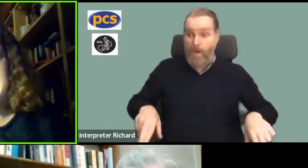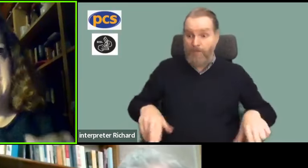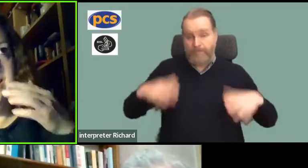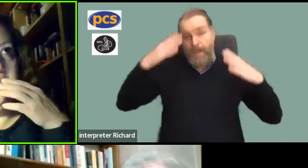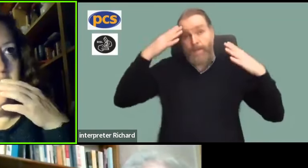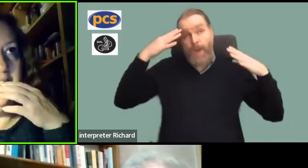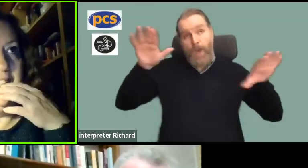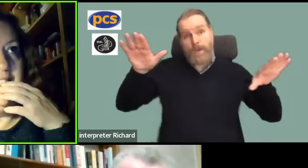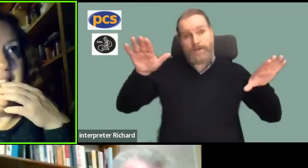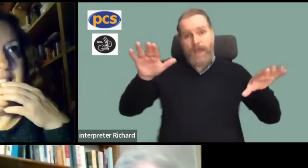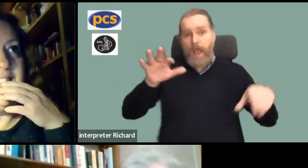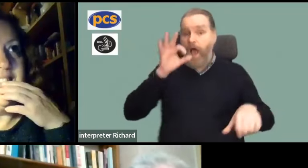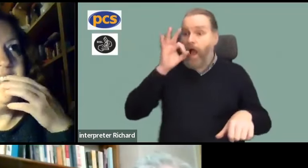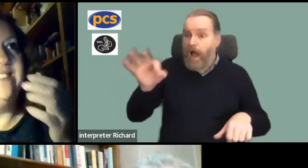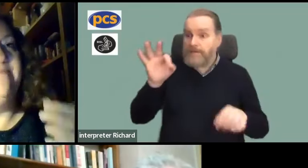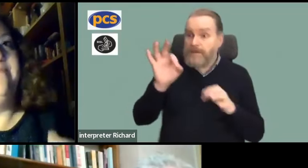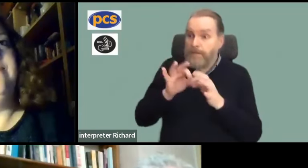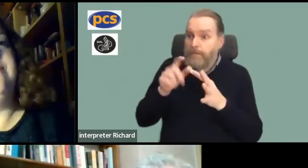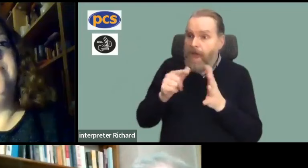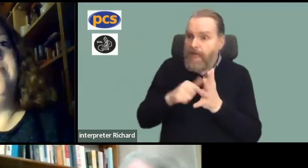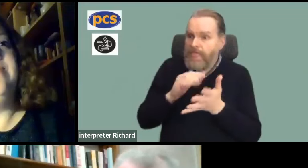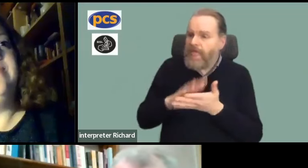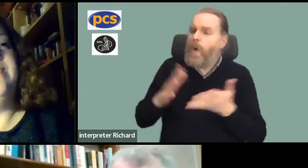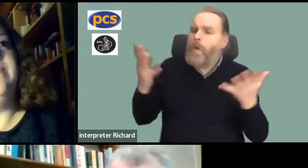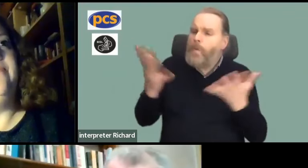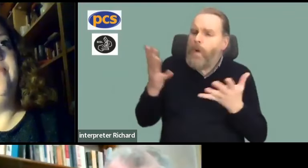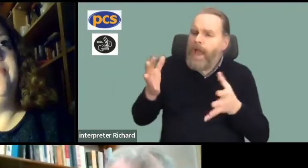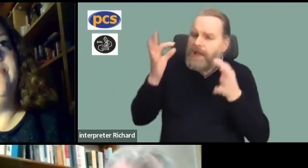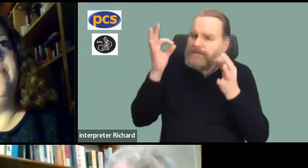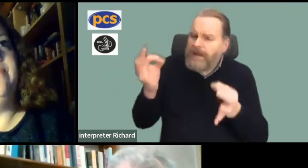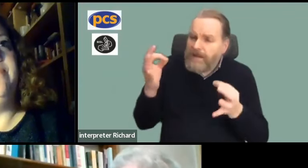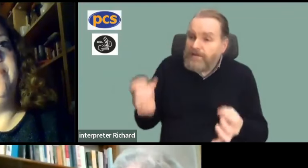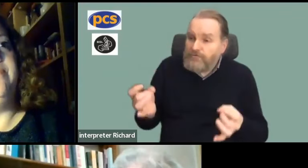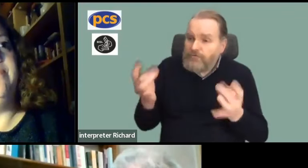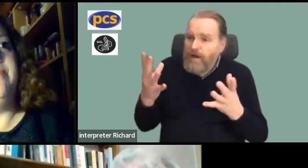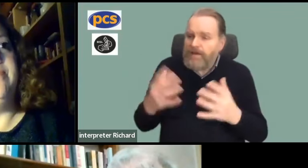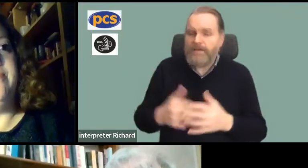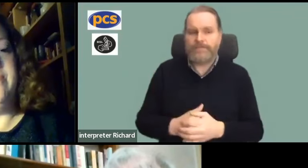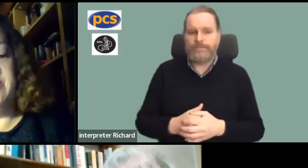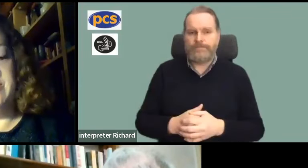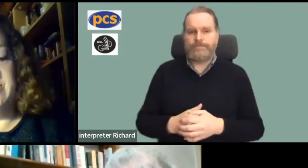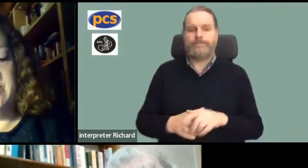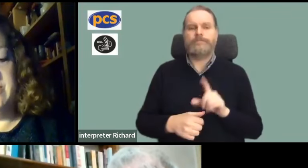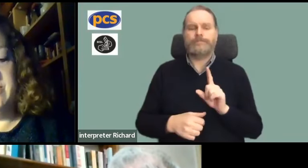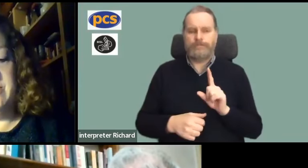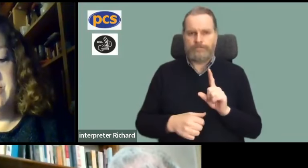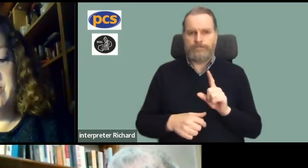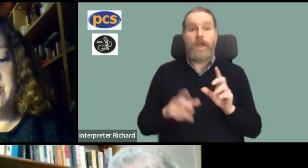t if you want to answer that If you want to answer that just quickly. Oh, yeah. yeah, Okay. without going into yeah, Okay, without going into